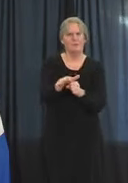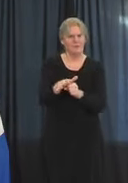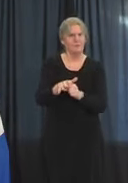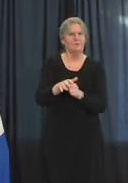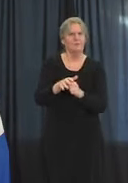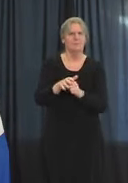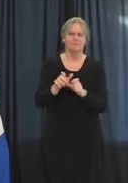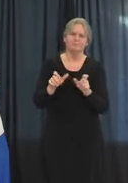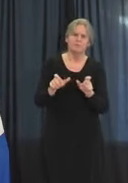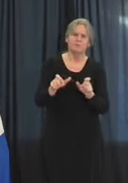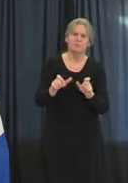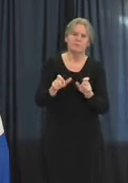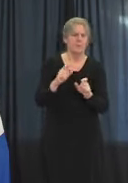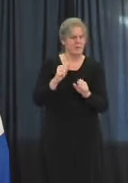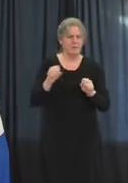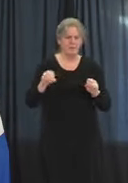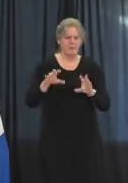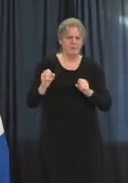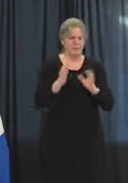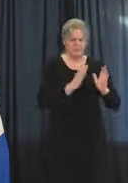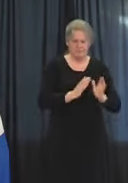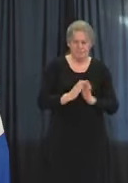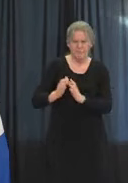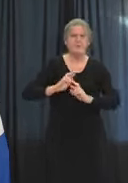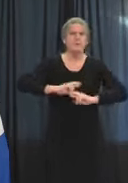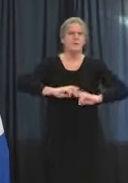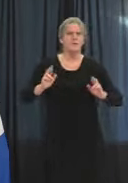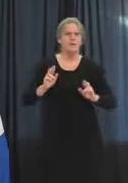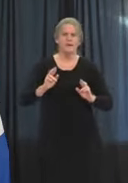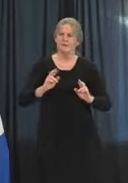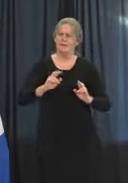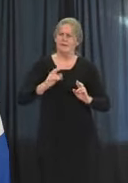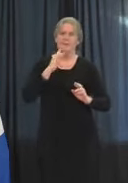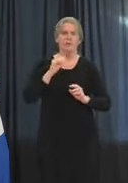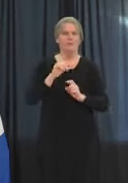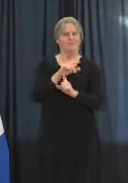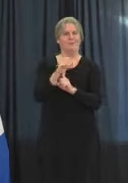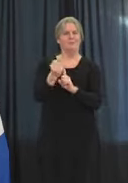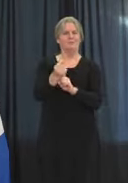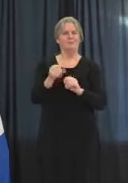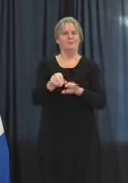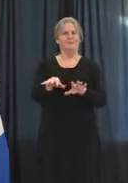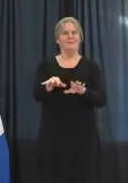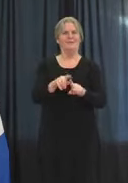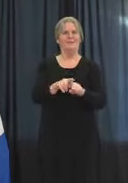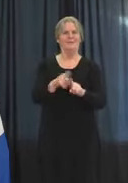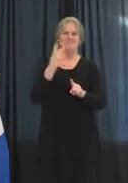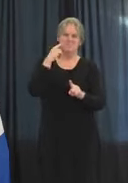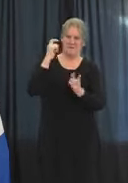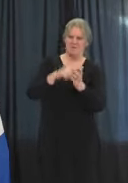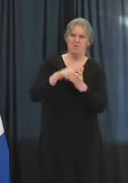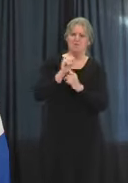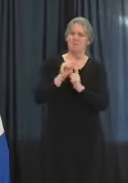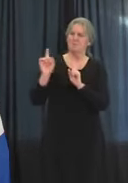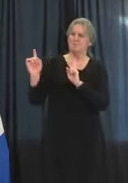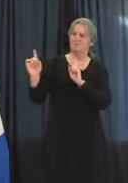we have done a great deal to prepare for the pandemic. I'm seeing people keep a safe space from each other, I'm